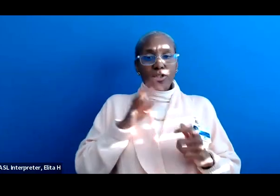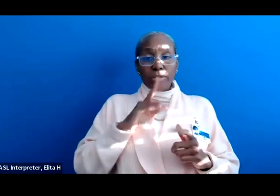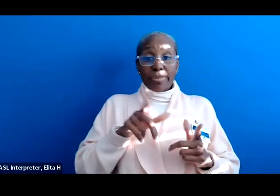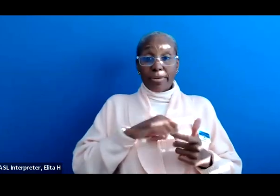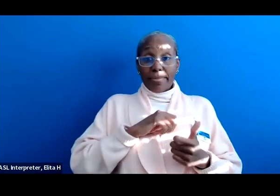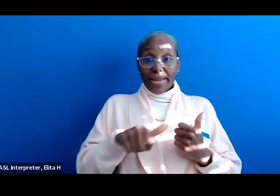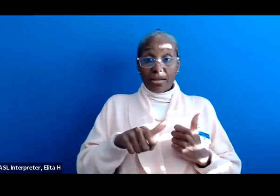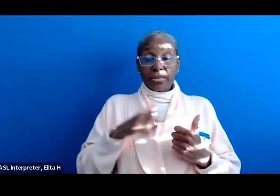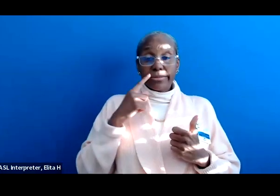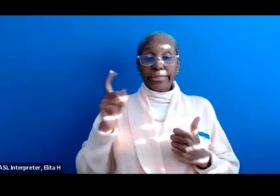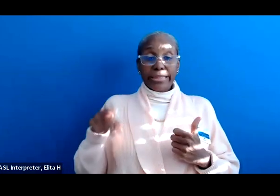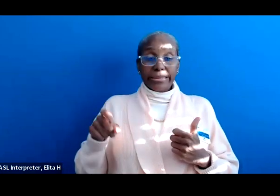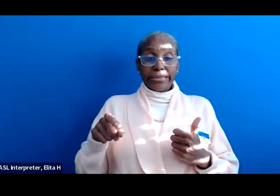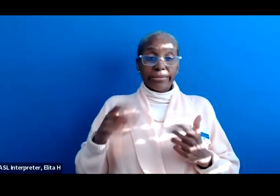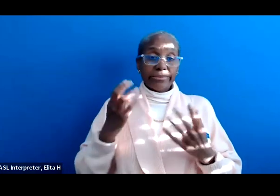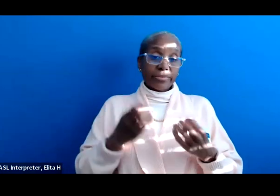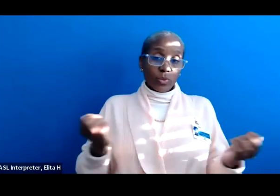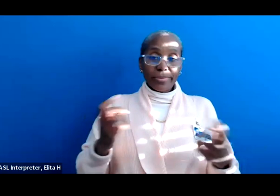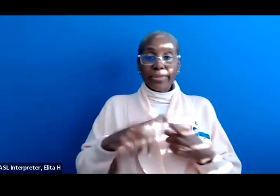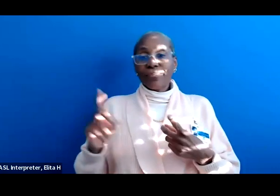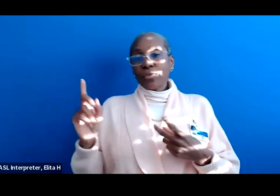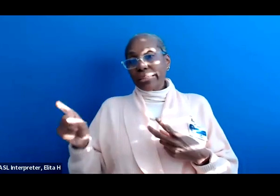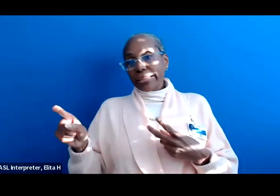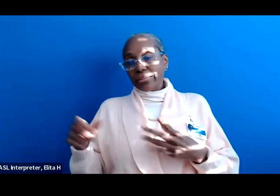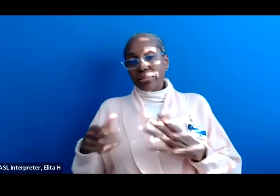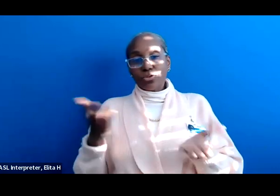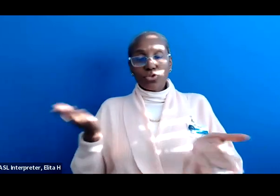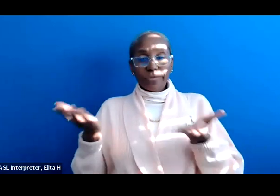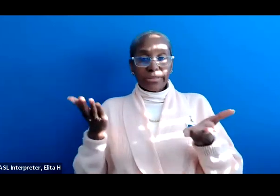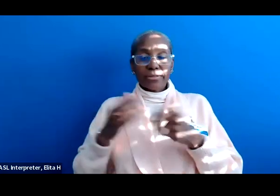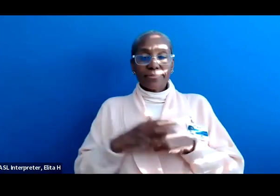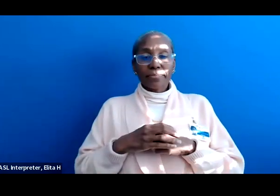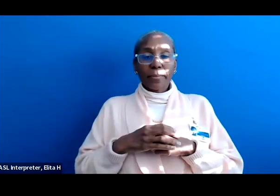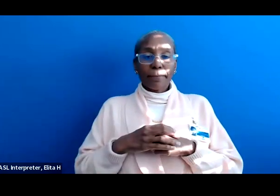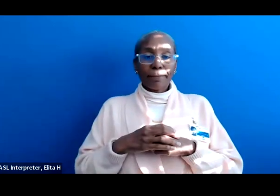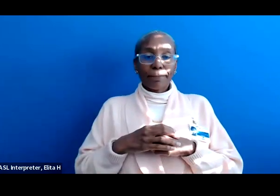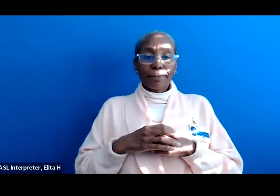because they need equipment or they need services, or whatever it may be.